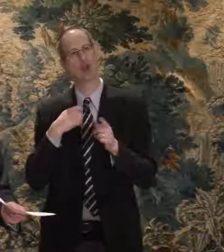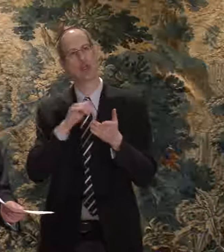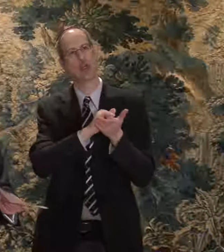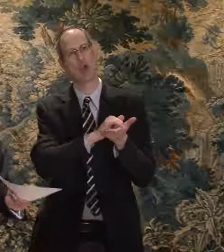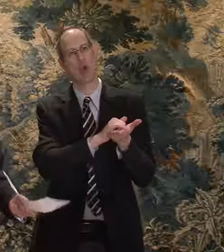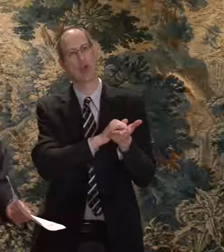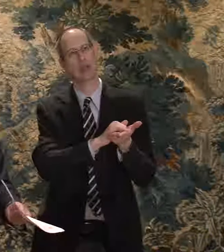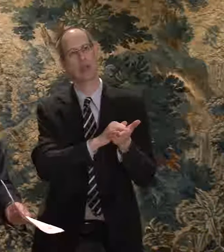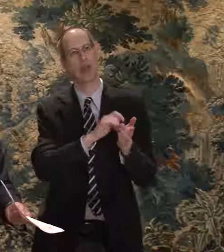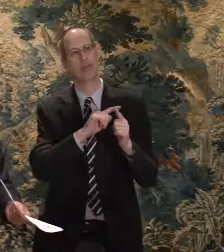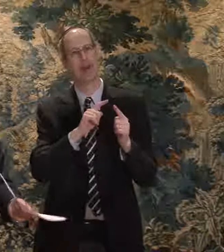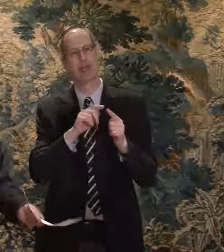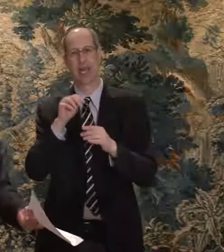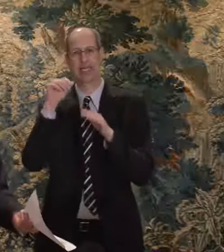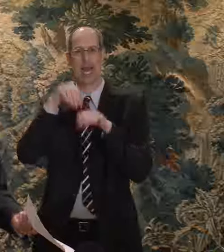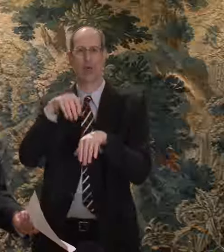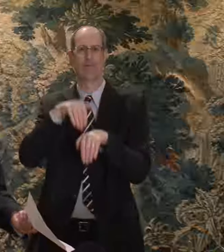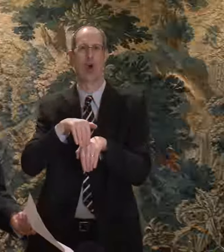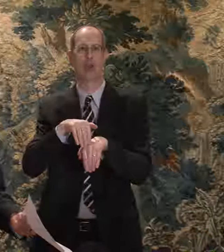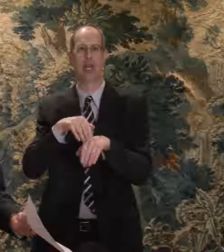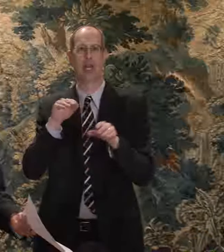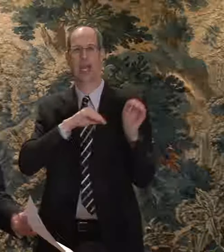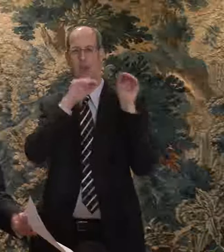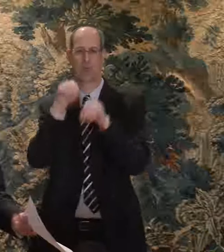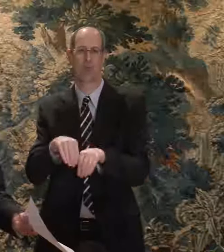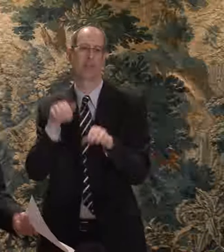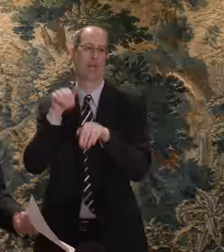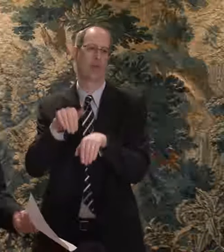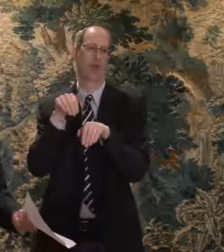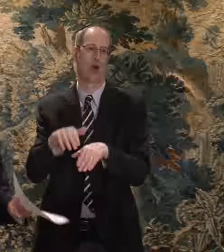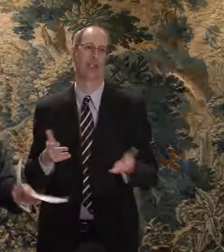and you end up with Niagara Falls and you're moving to Niagara Falls he was